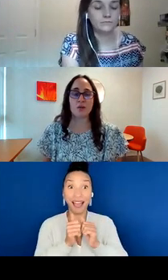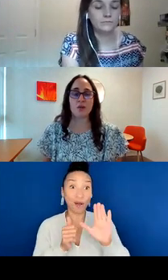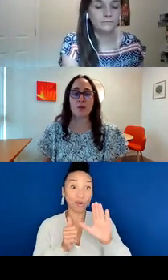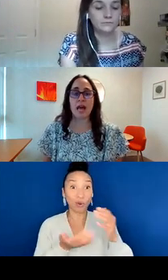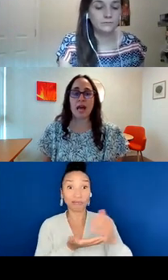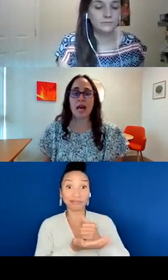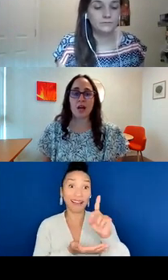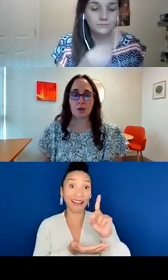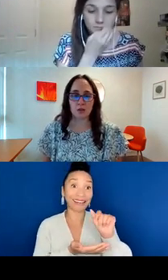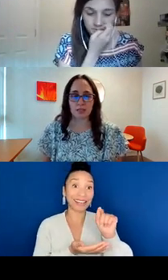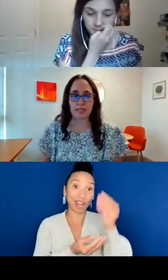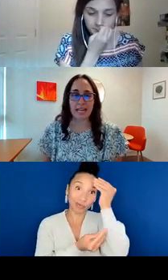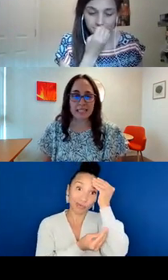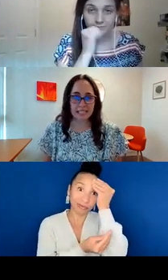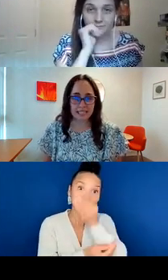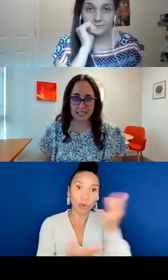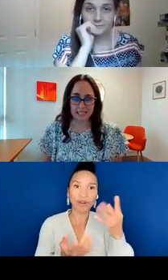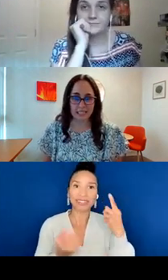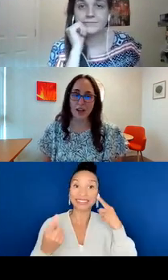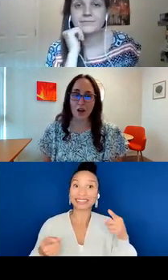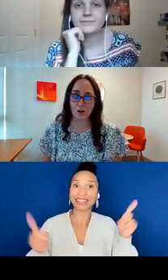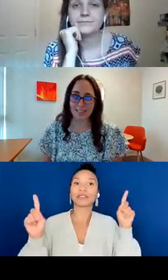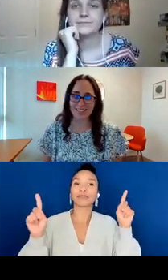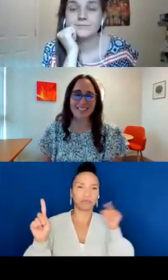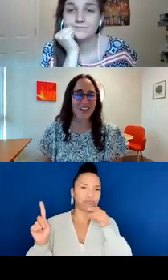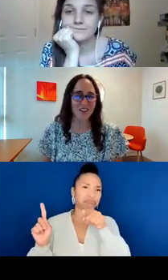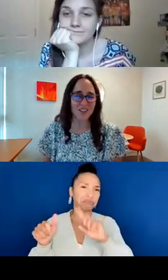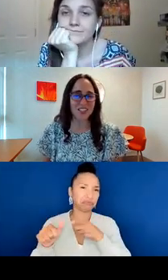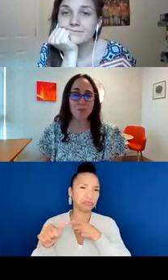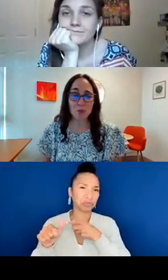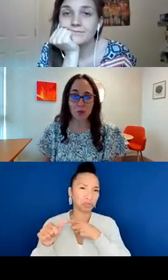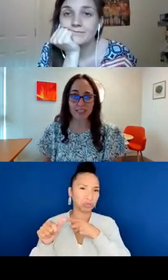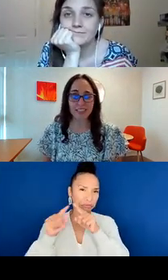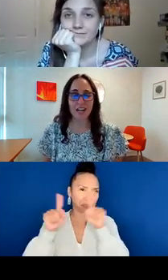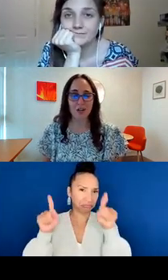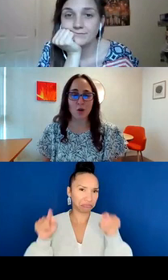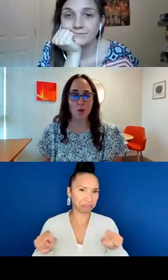And so the guidance is always only report